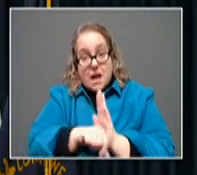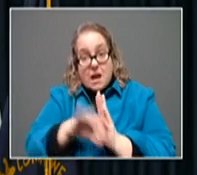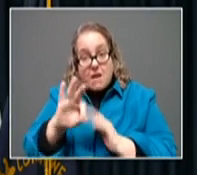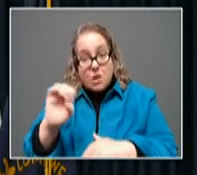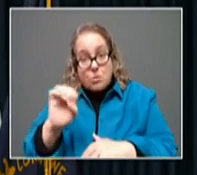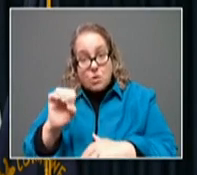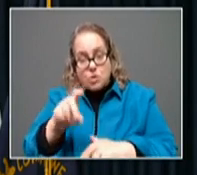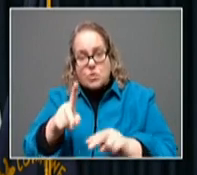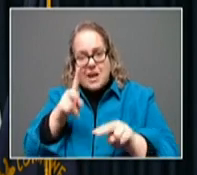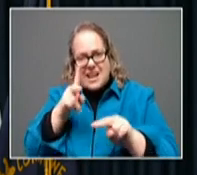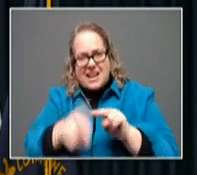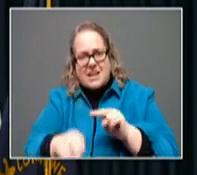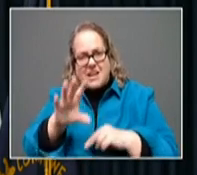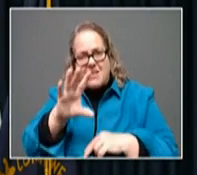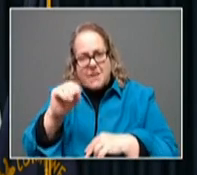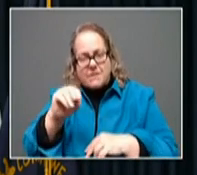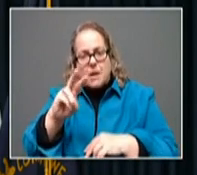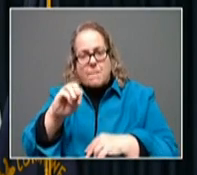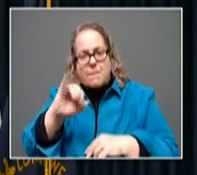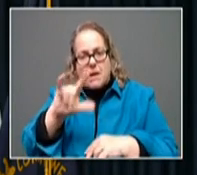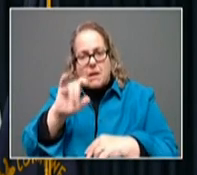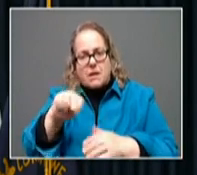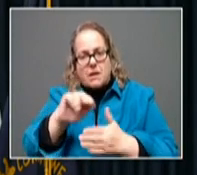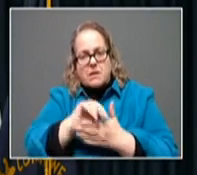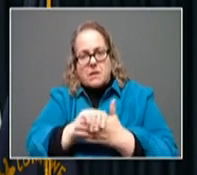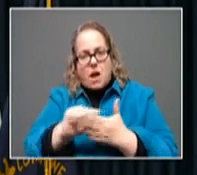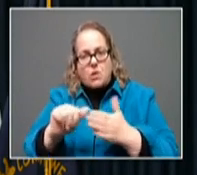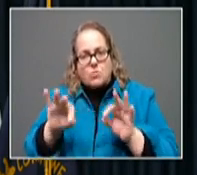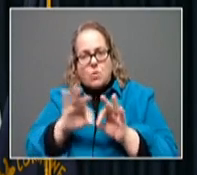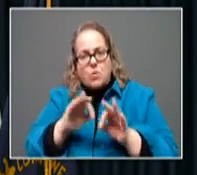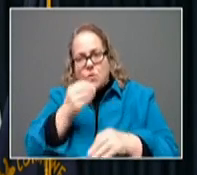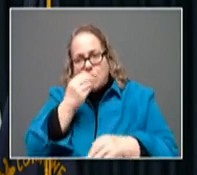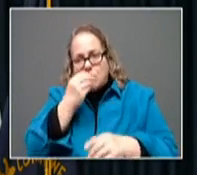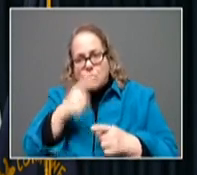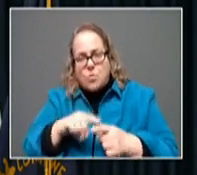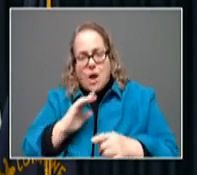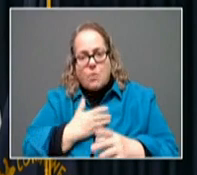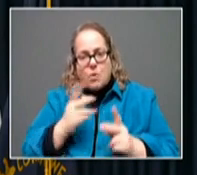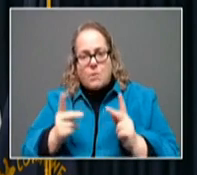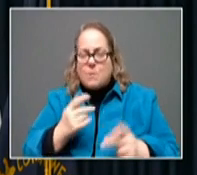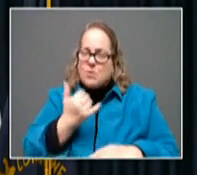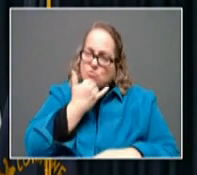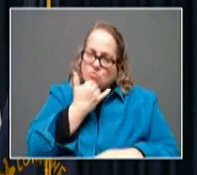dollars worth of food to our people is wrong. And for what? There are no